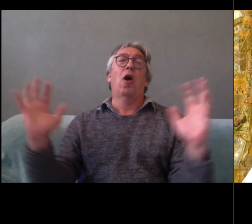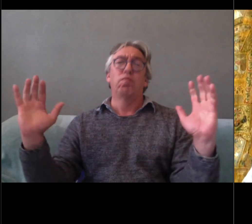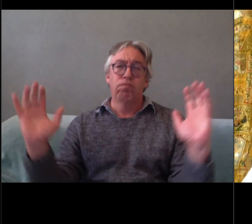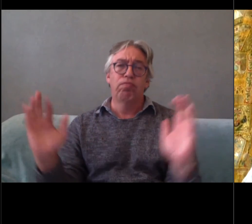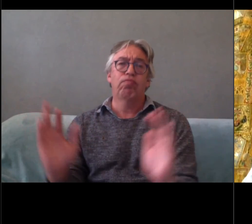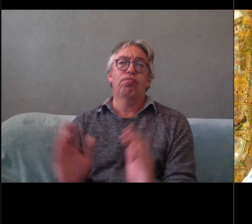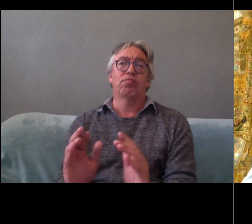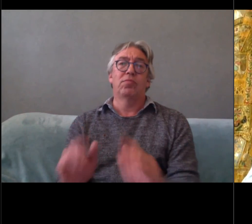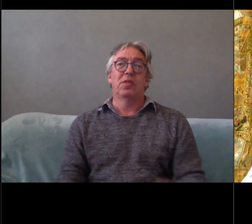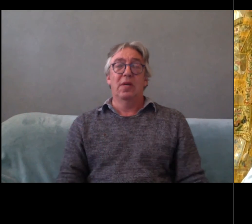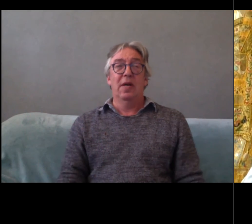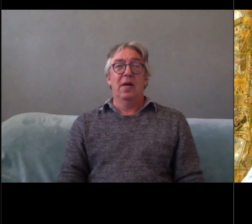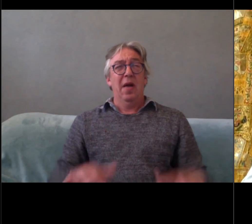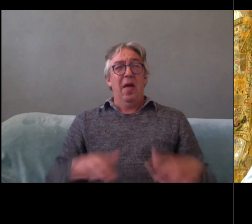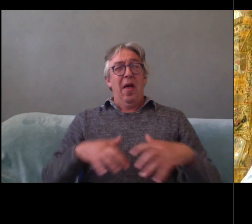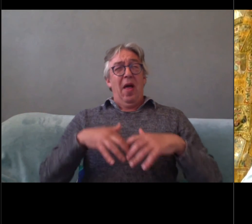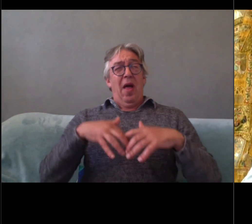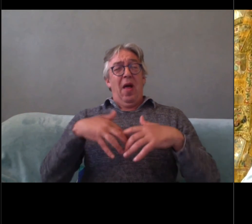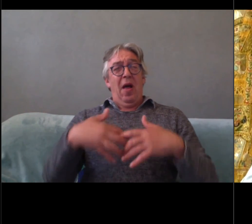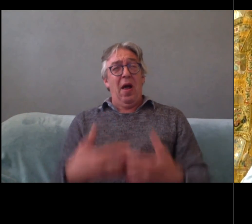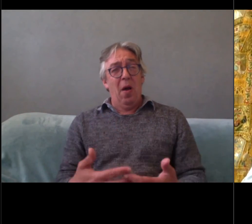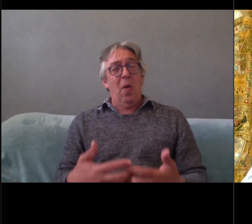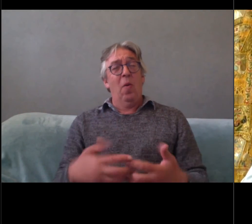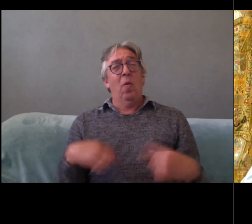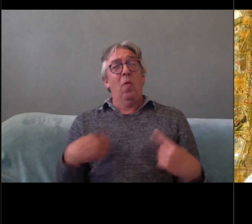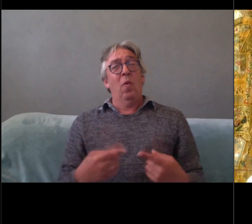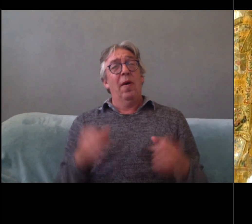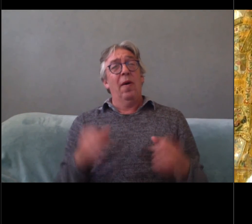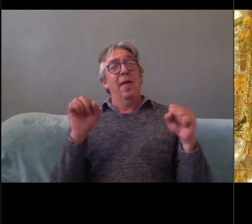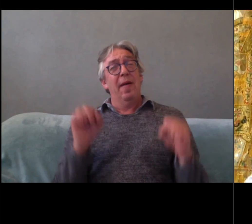to update current institutions, because there could be a temptation